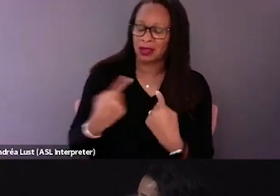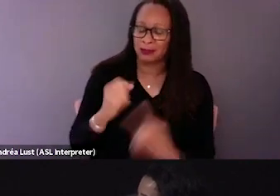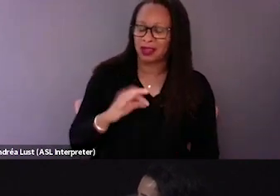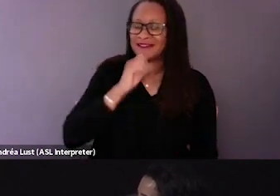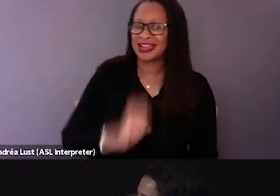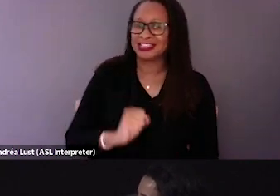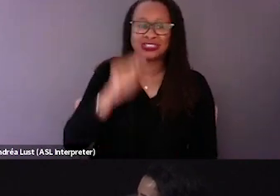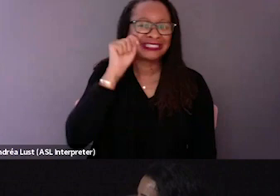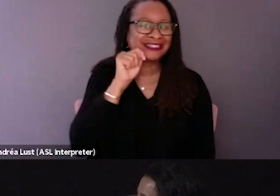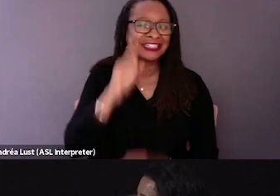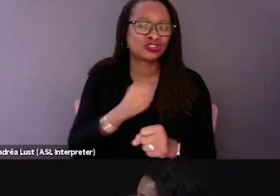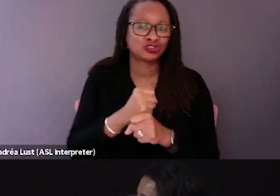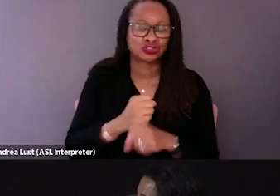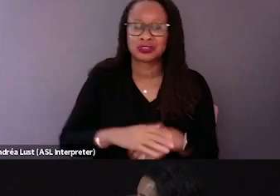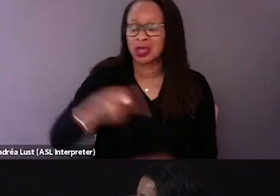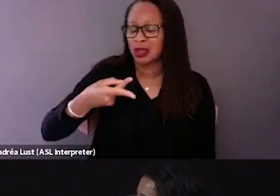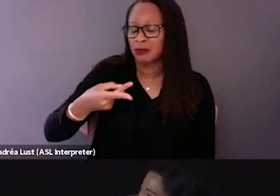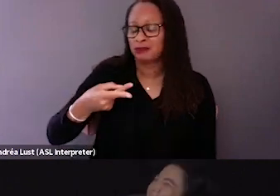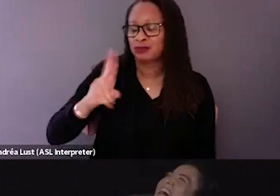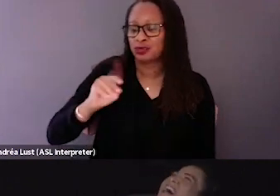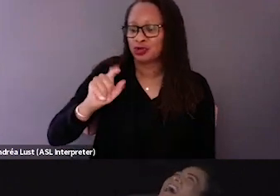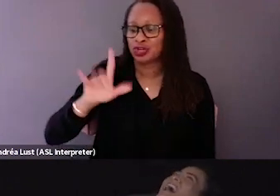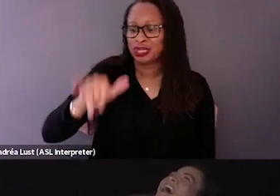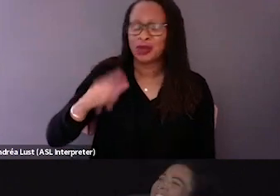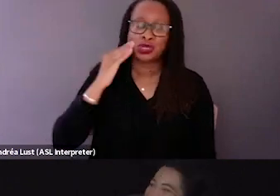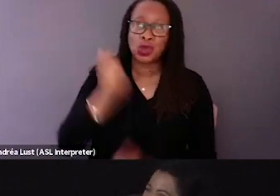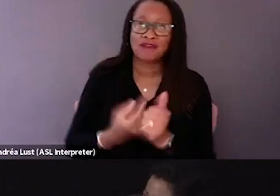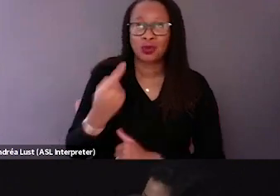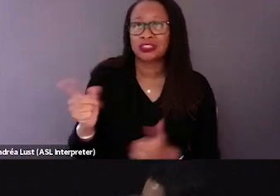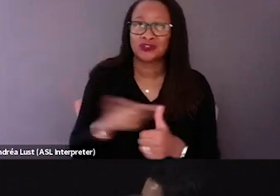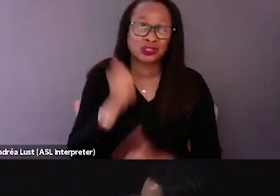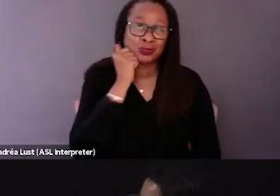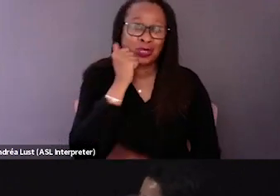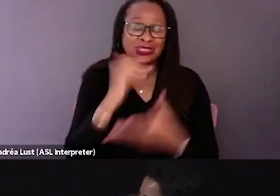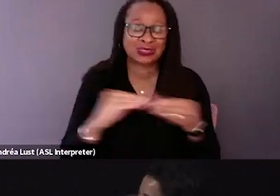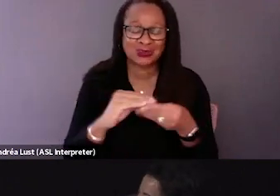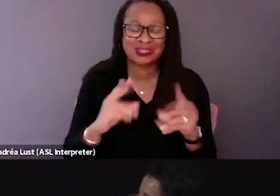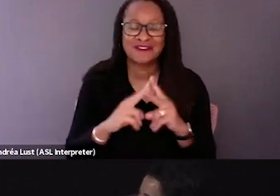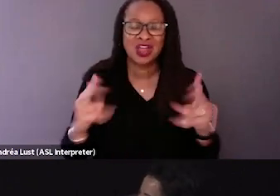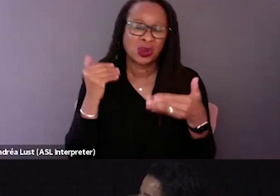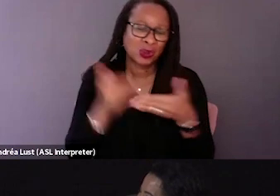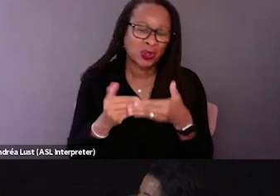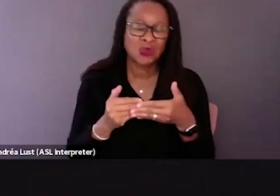and, you know, like we knew everyone's first period story. It was a very close knit group.